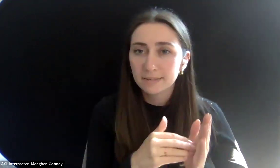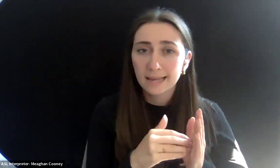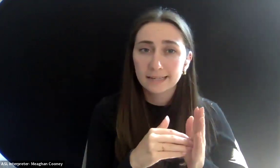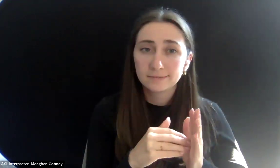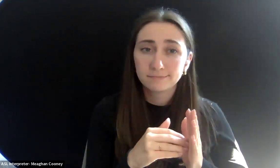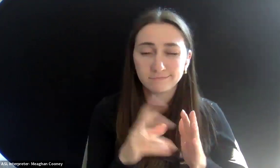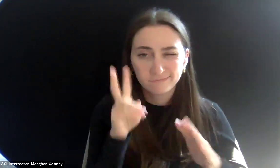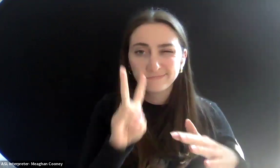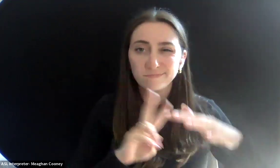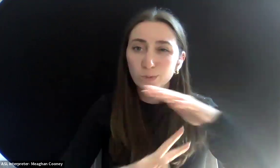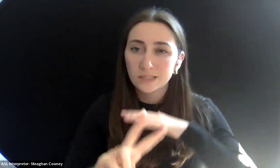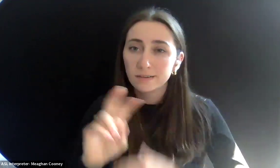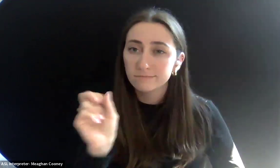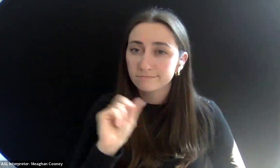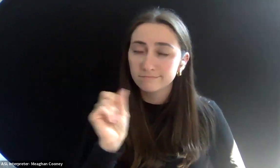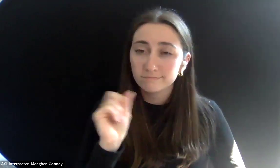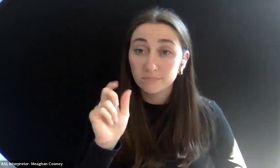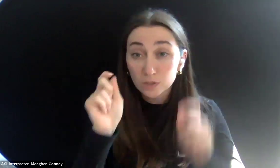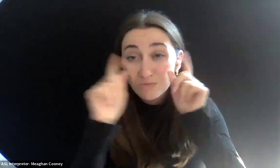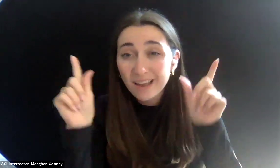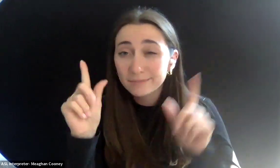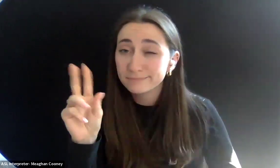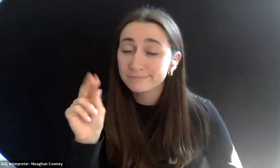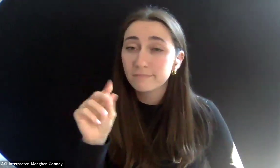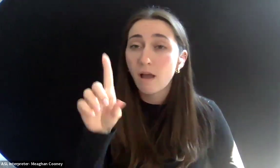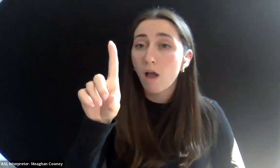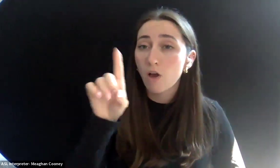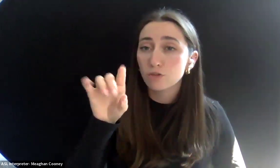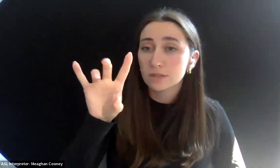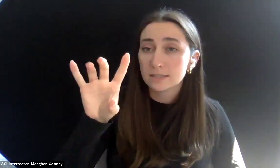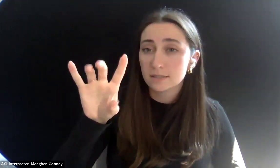A good enough majority of those 175 are subject to high risk for